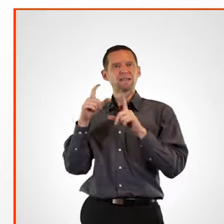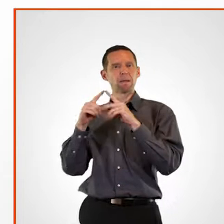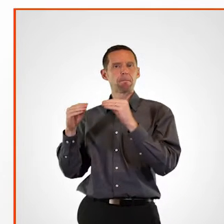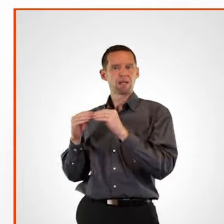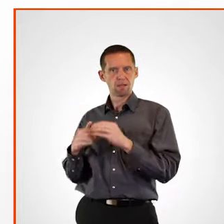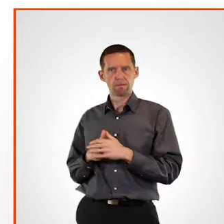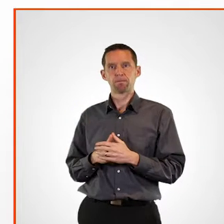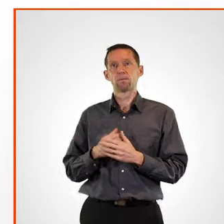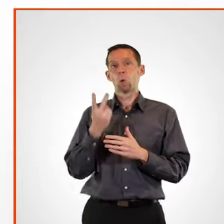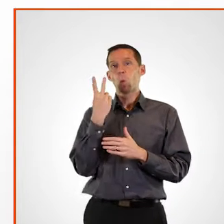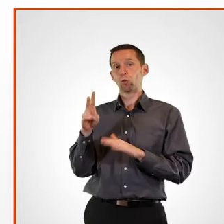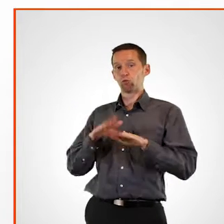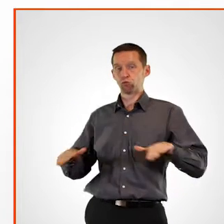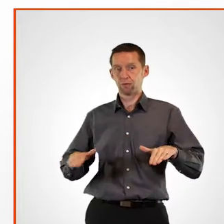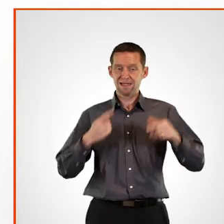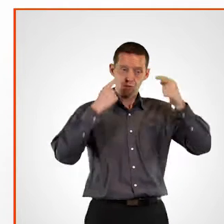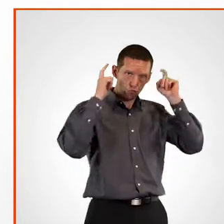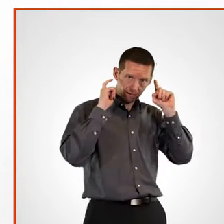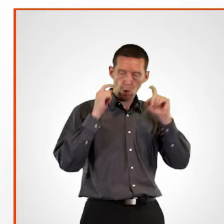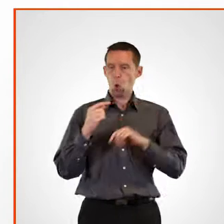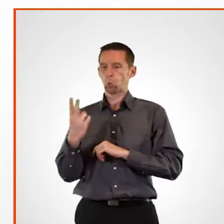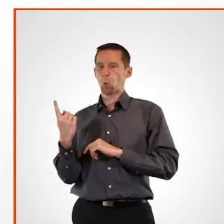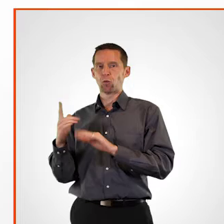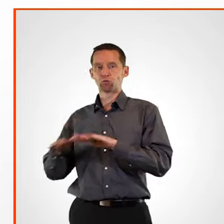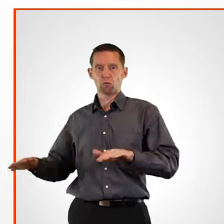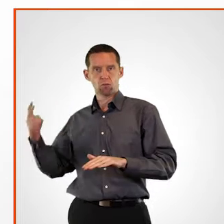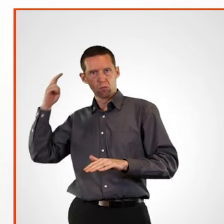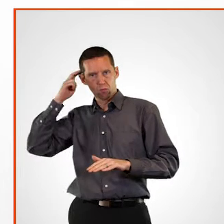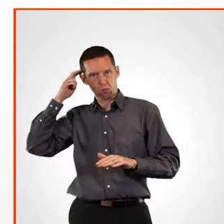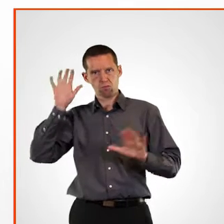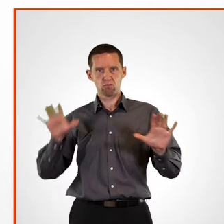We had 20 children using hearing aids, 21 using cochlear implants.